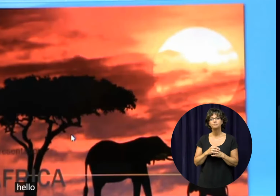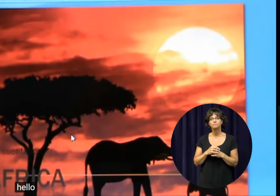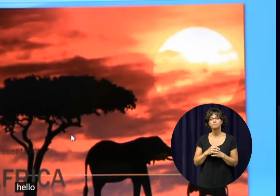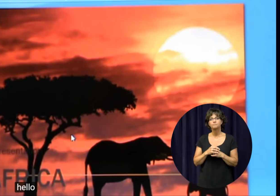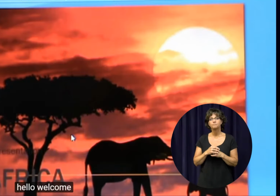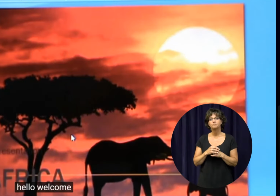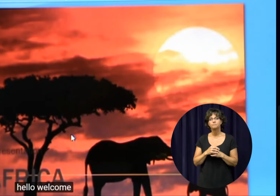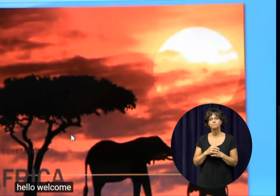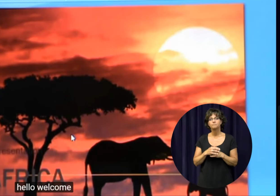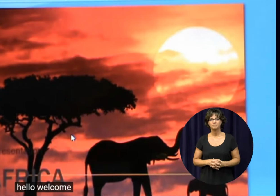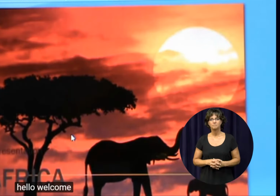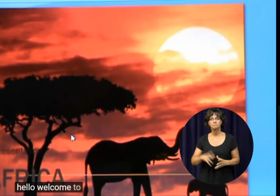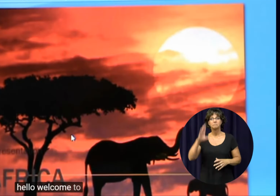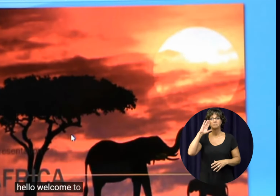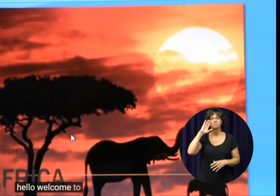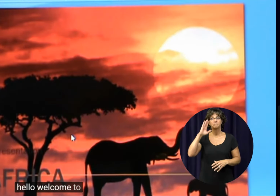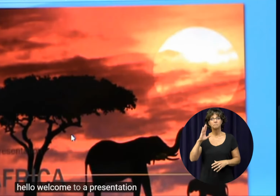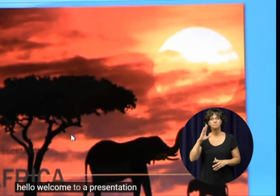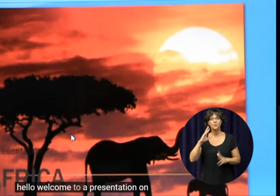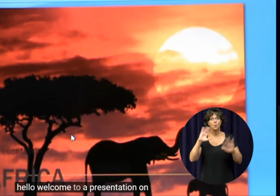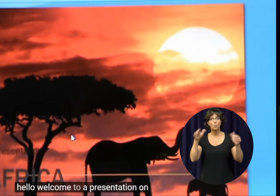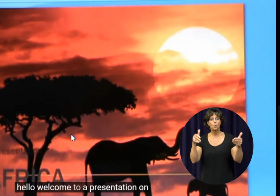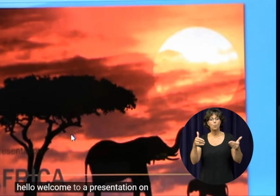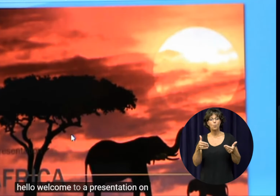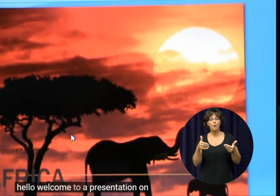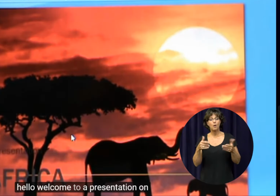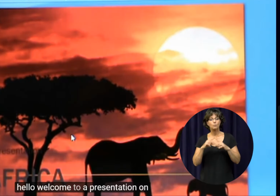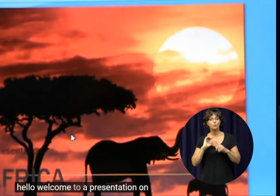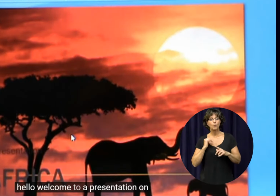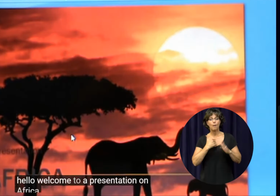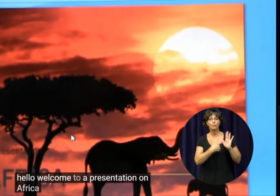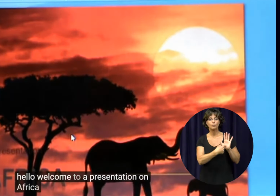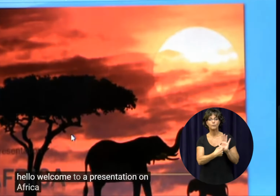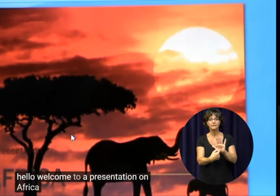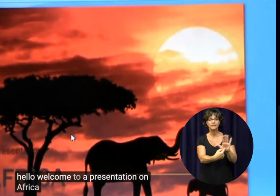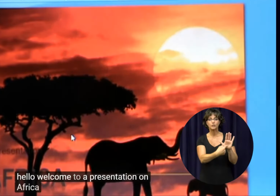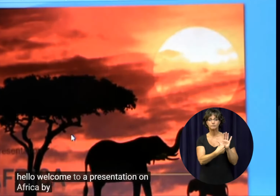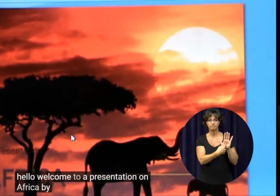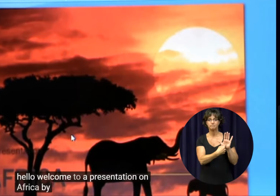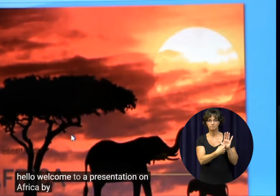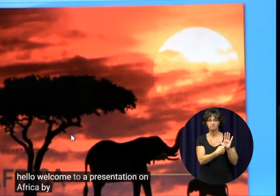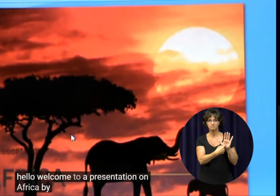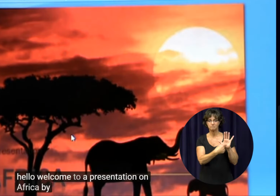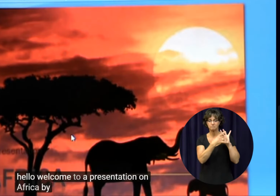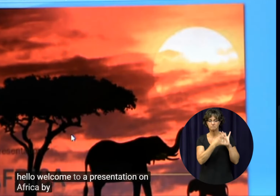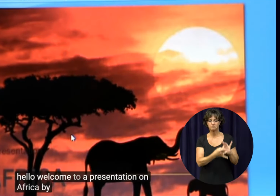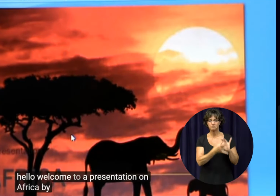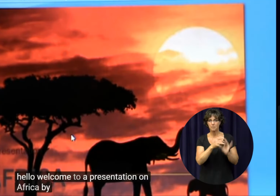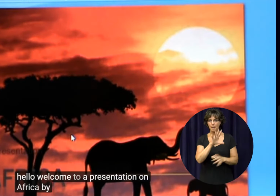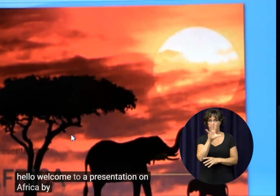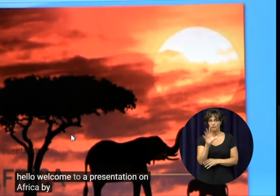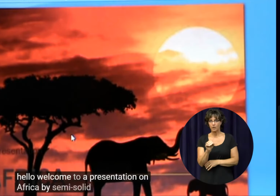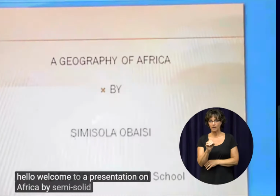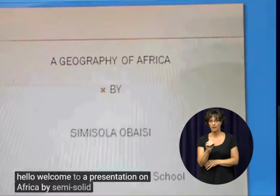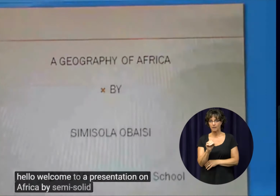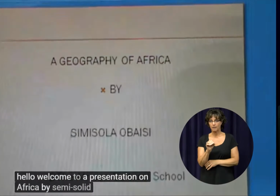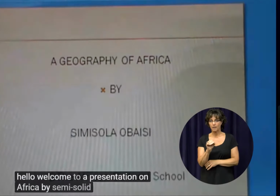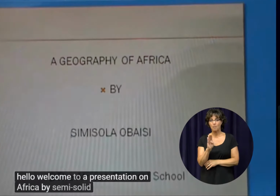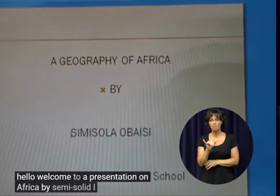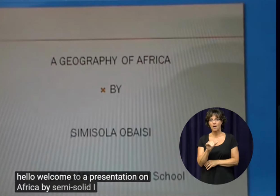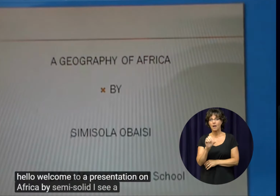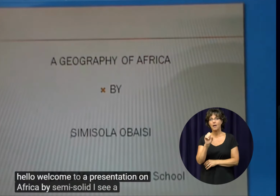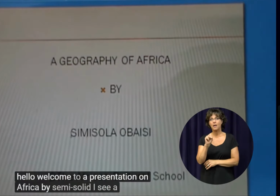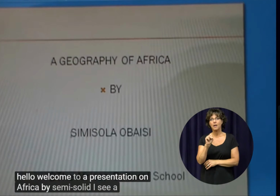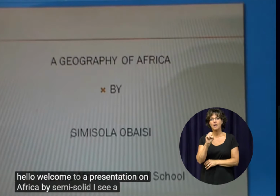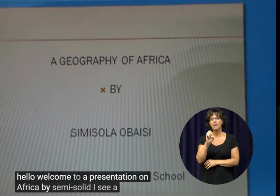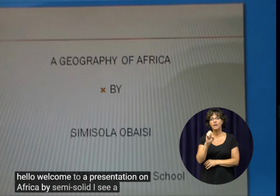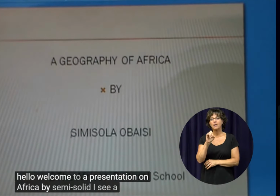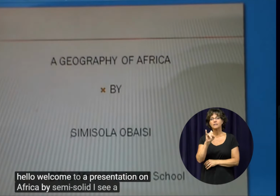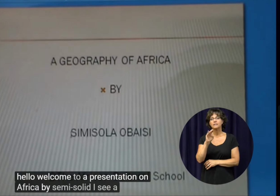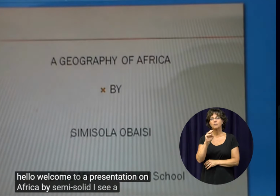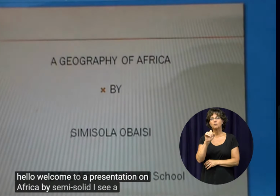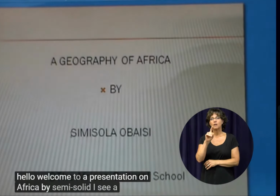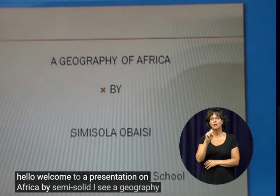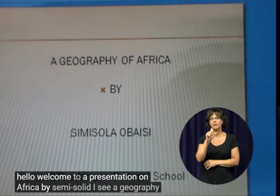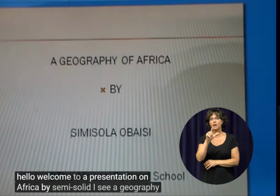Hello, welcome to our presentation on Africa, by and geography of Africa.